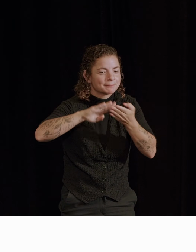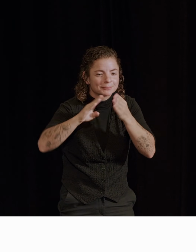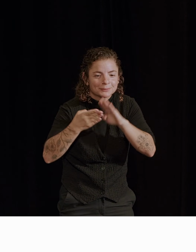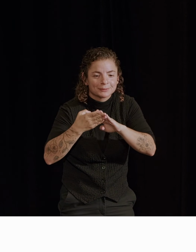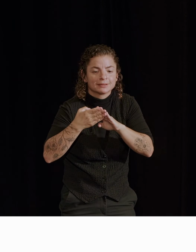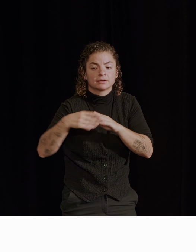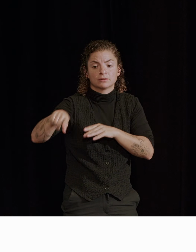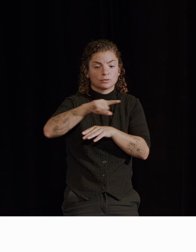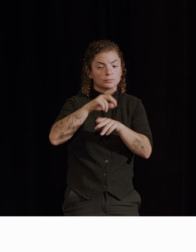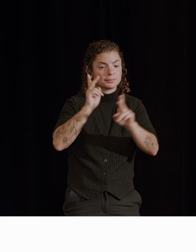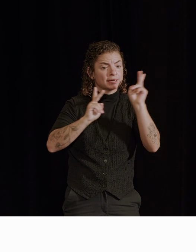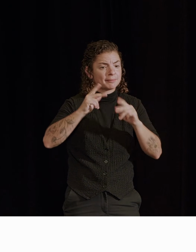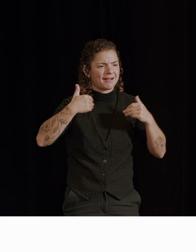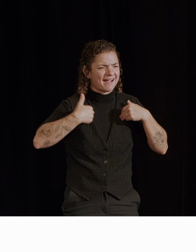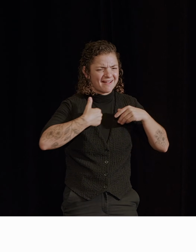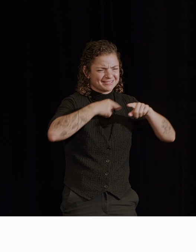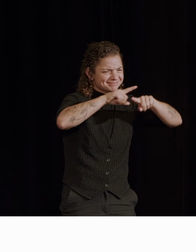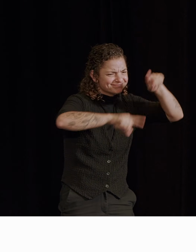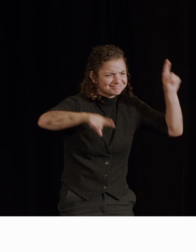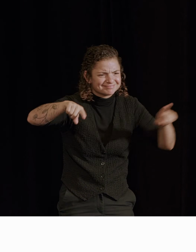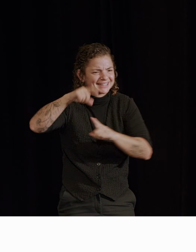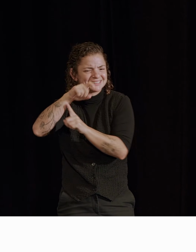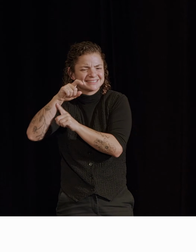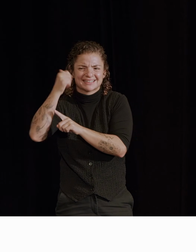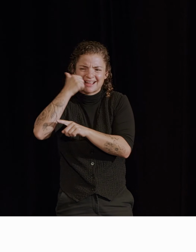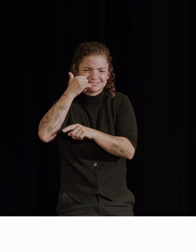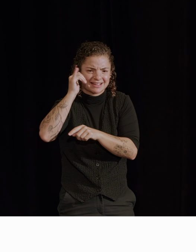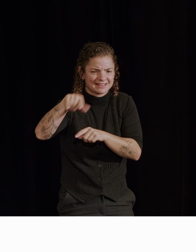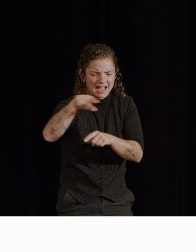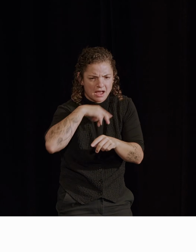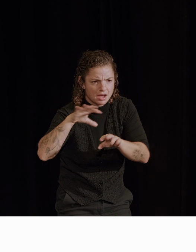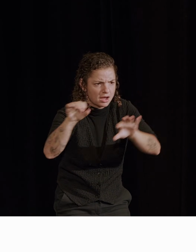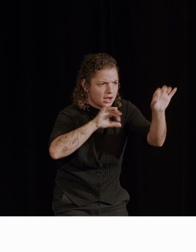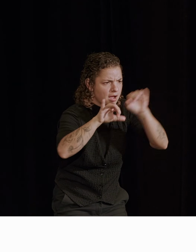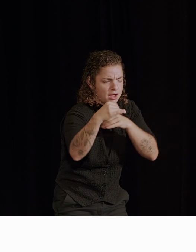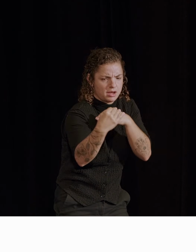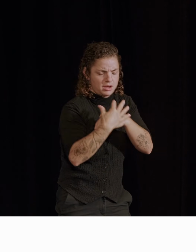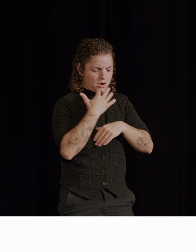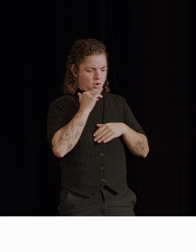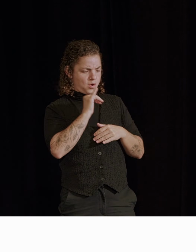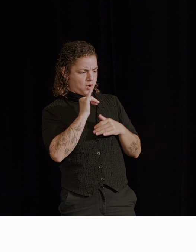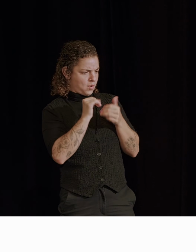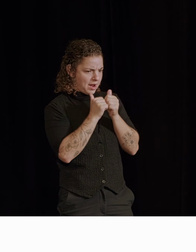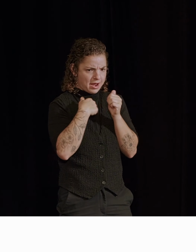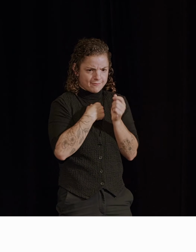these interactions are triggered. How they feel in real-world experiences. And how they